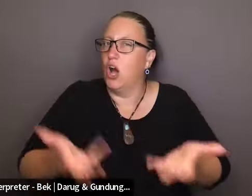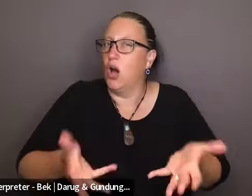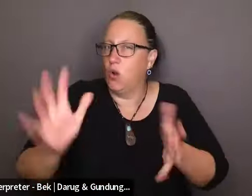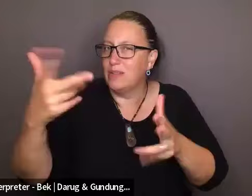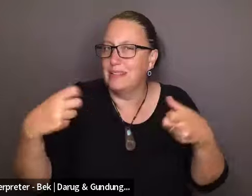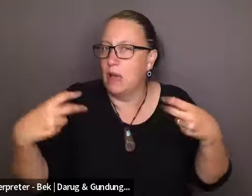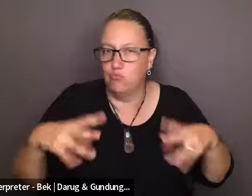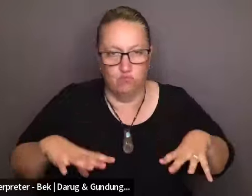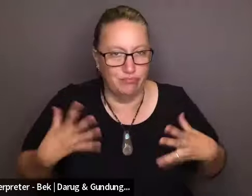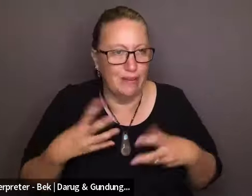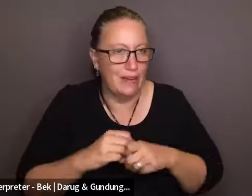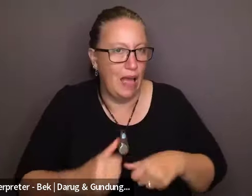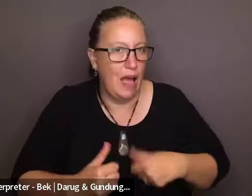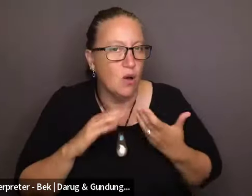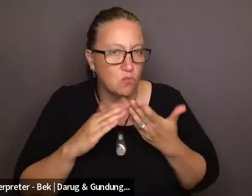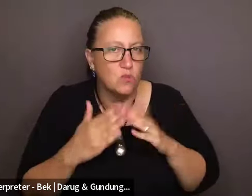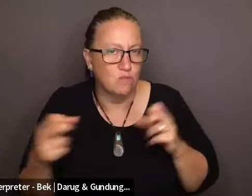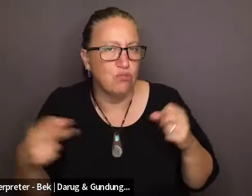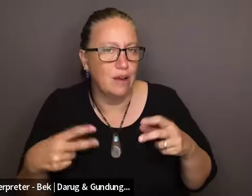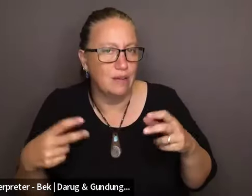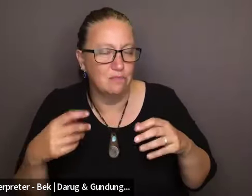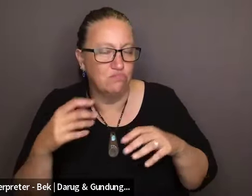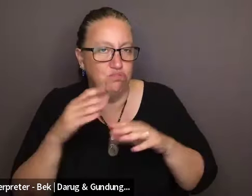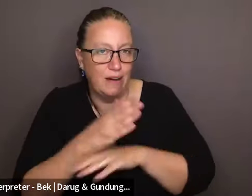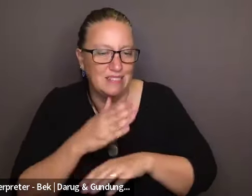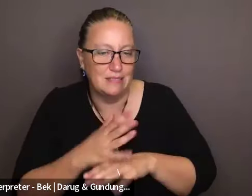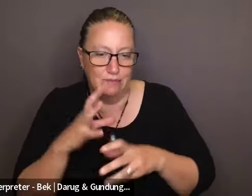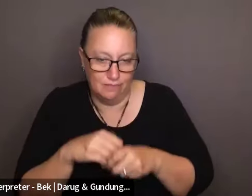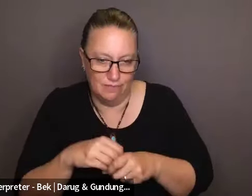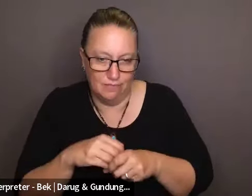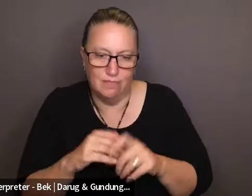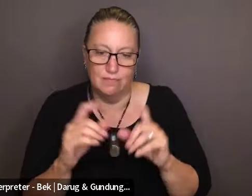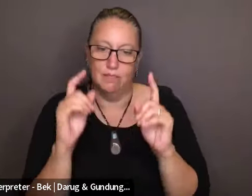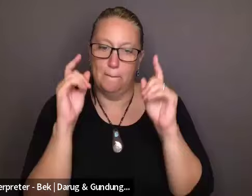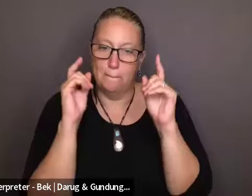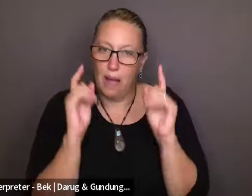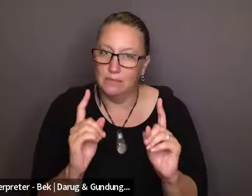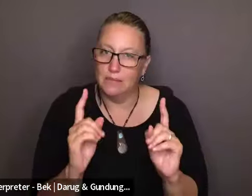and attendance and any access that's required. So we will obviously provide Auslan and captions as part of community